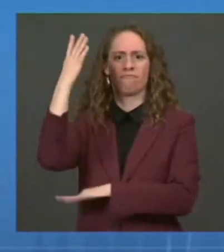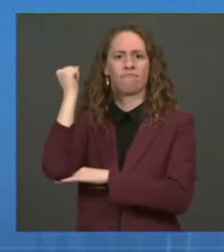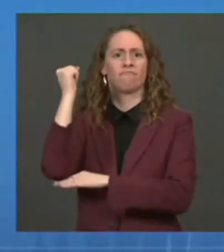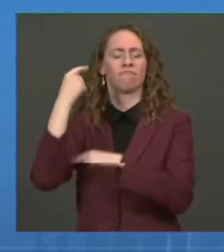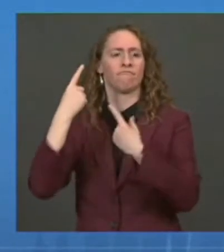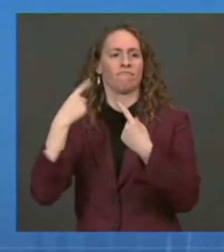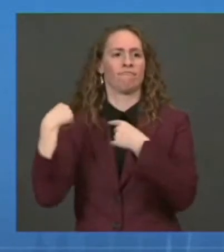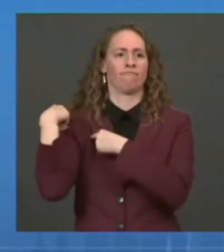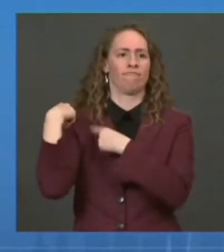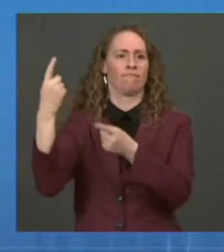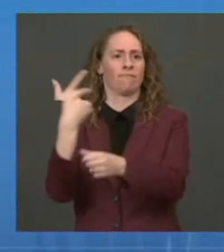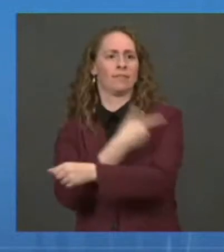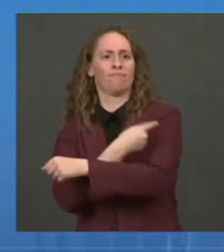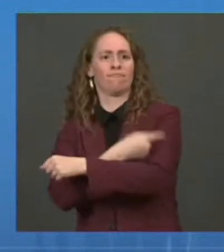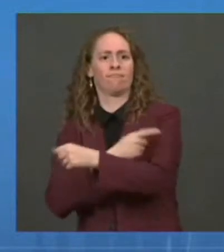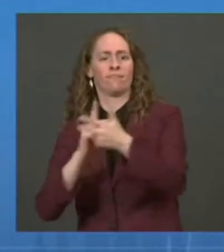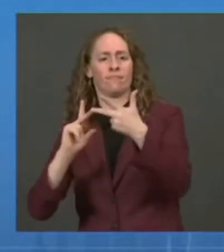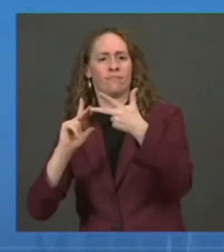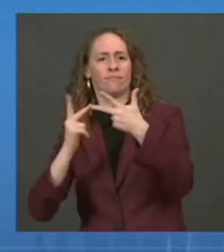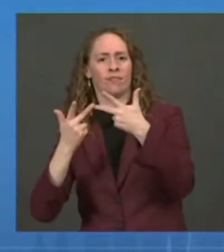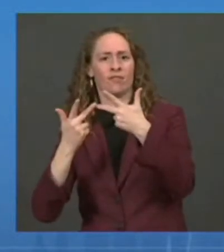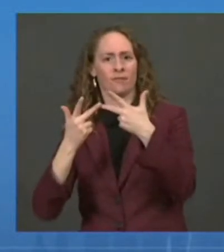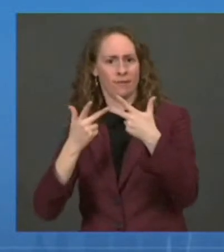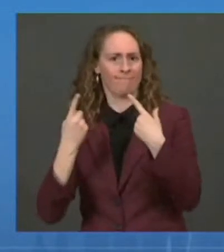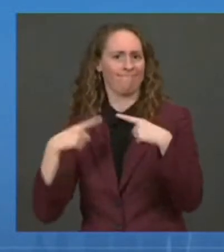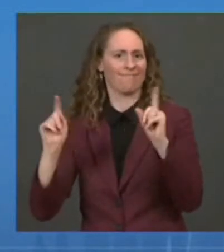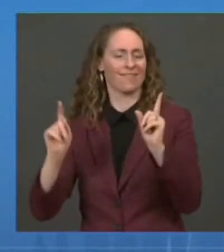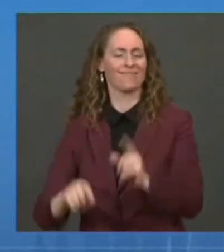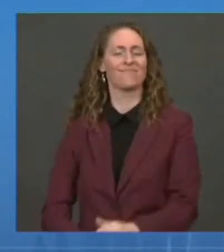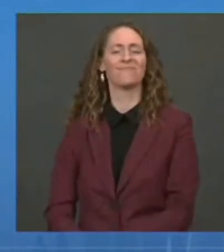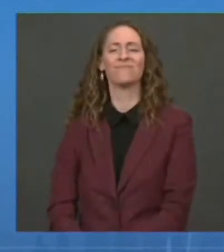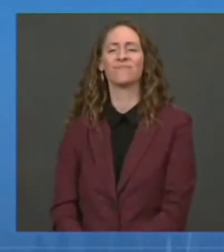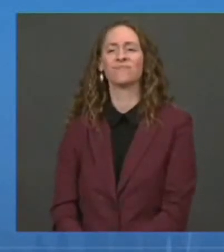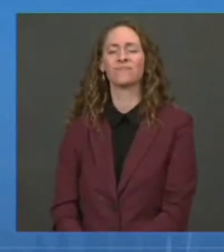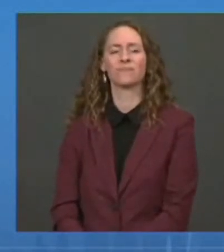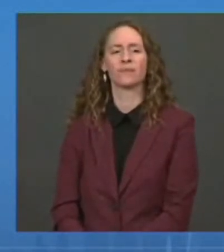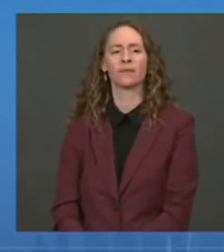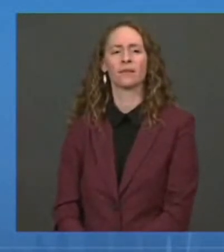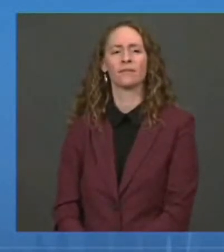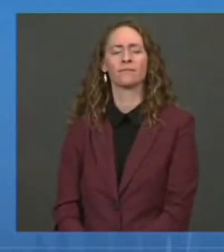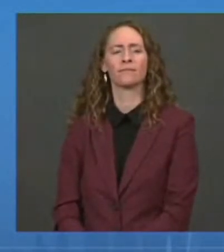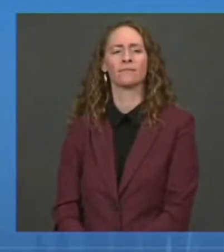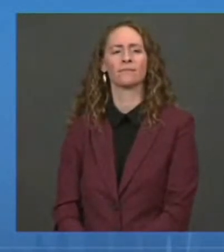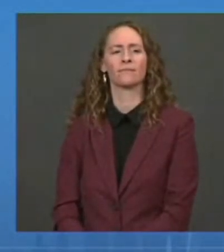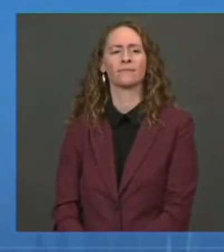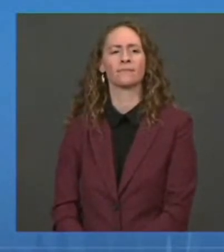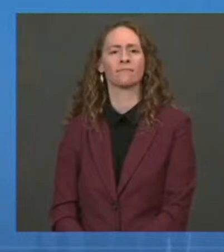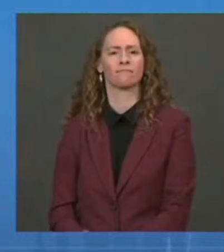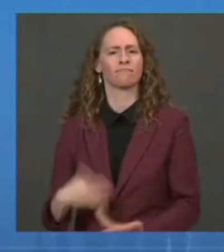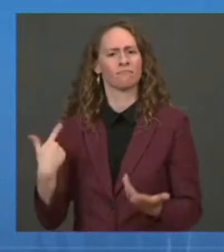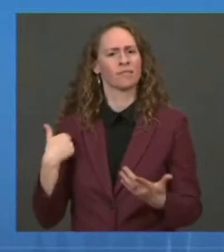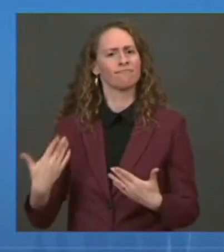2.2MILLION SHOTS. THAT'S OUR HIGHEST SINGLE DAY TOTAL SINCE MAY.